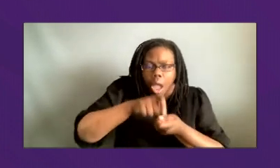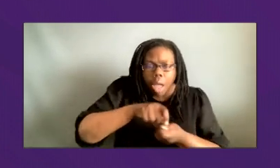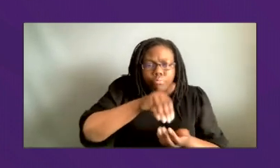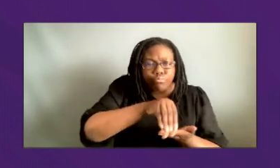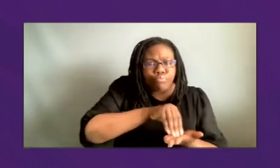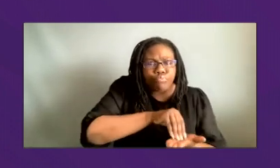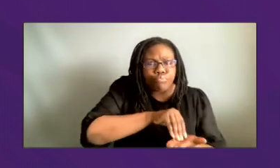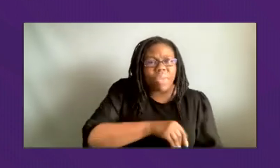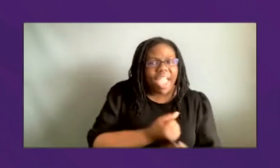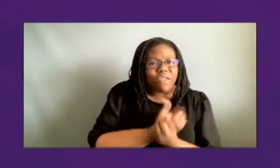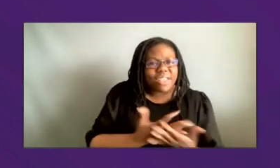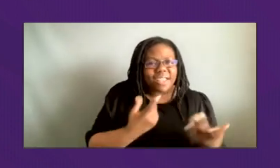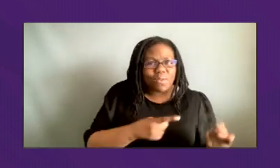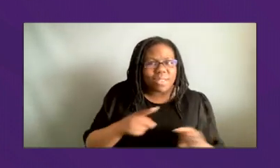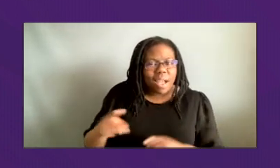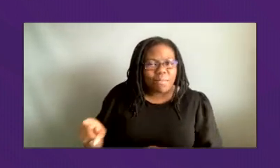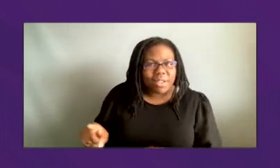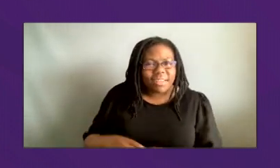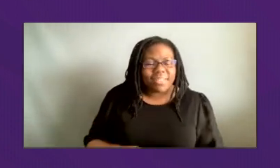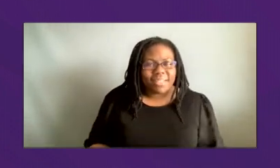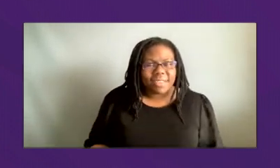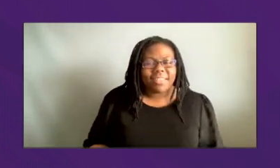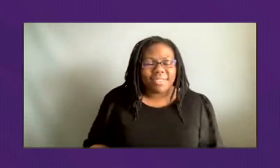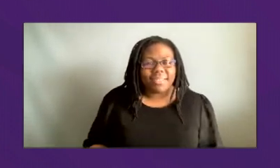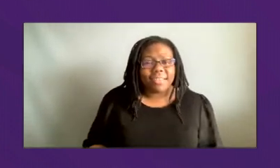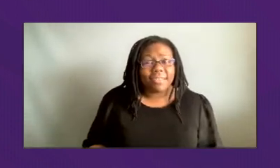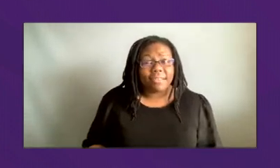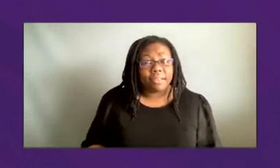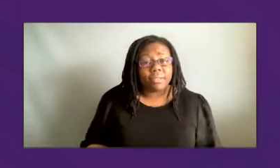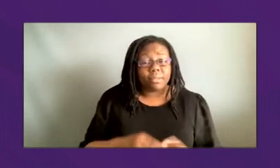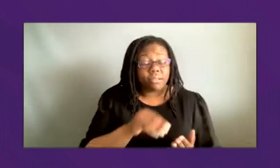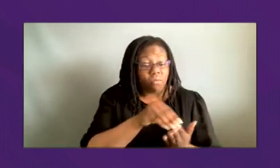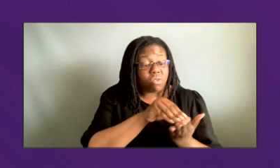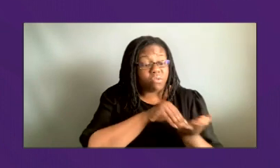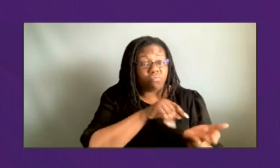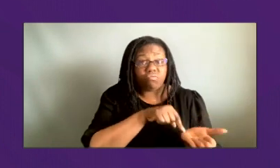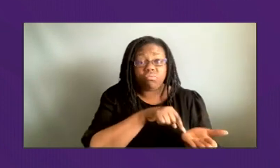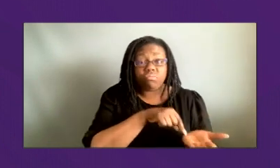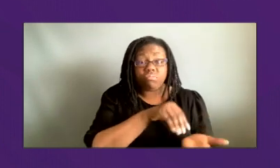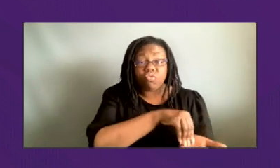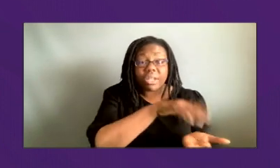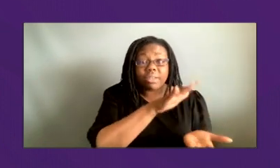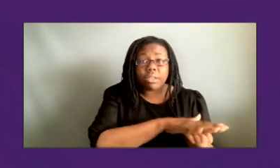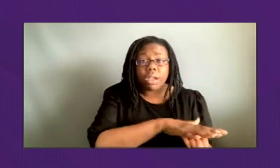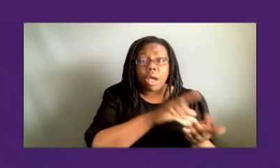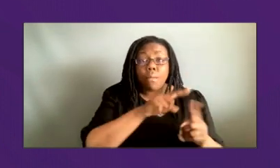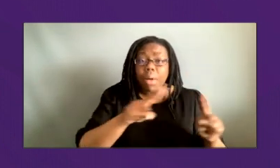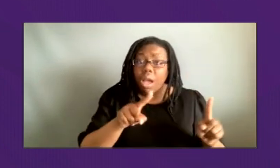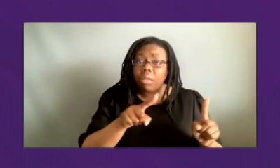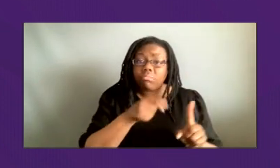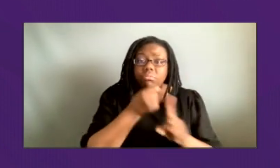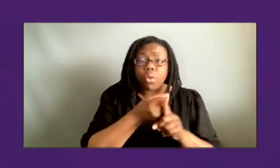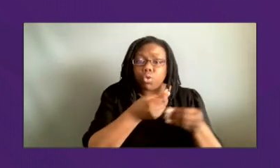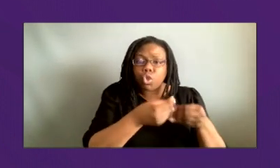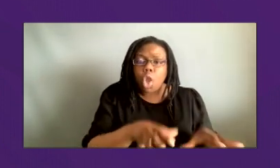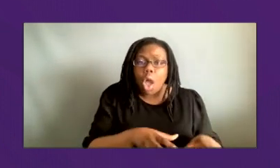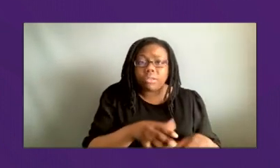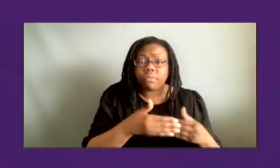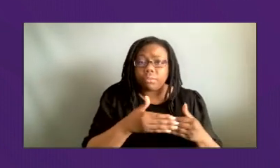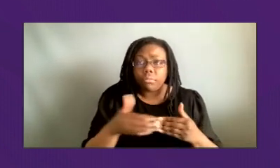But even that written account gets lost for basically 200 years and doesn't even emerge